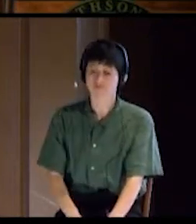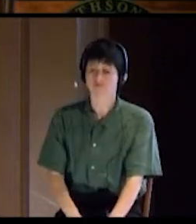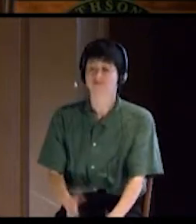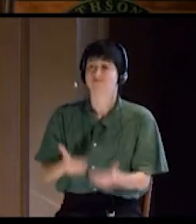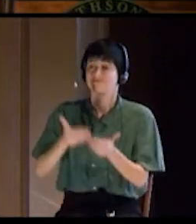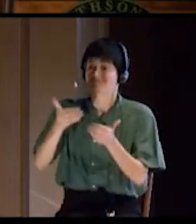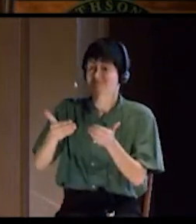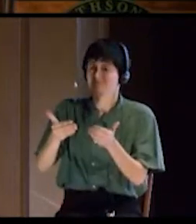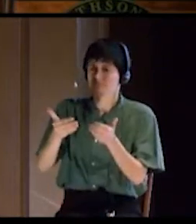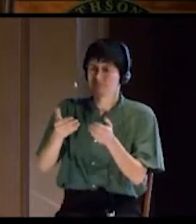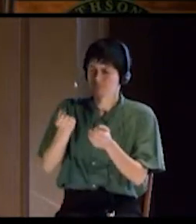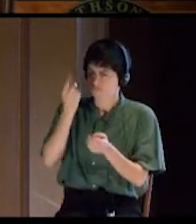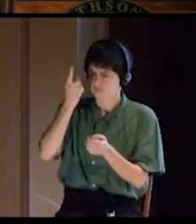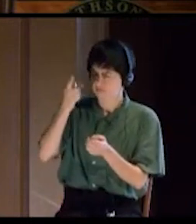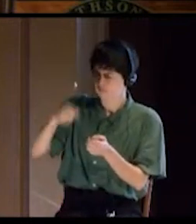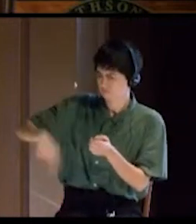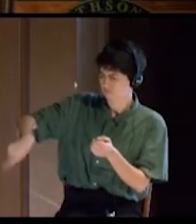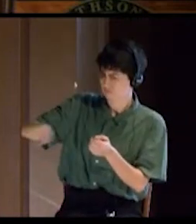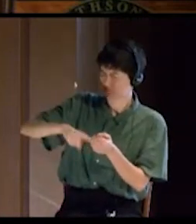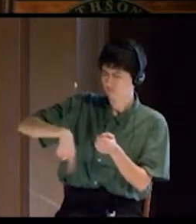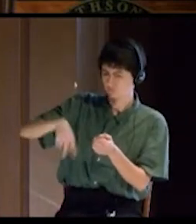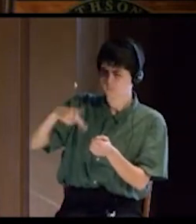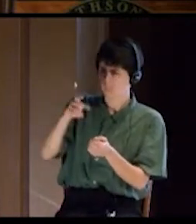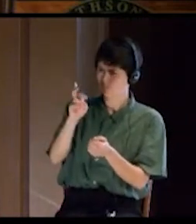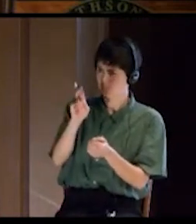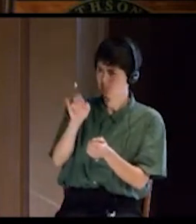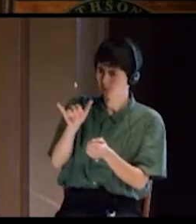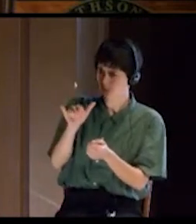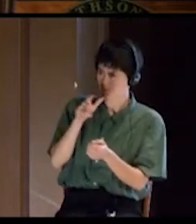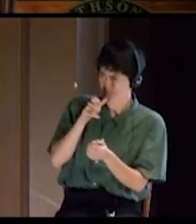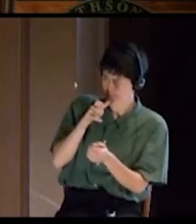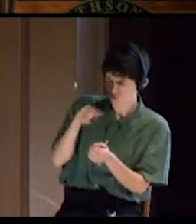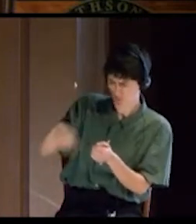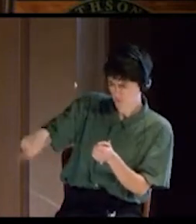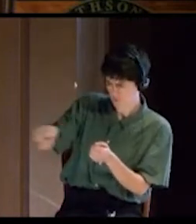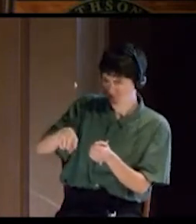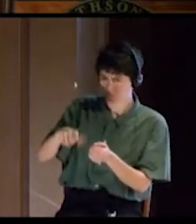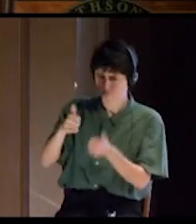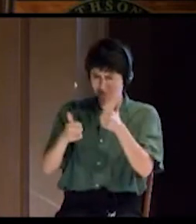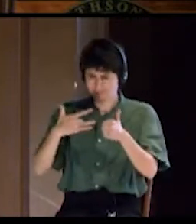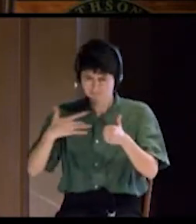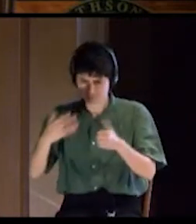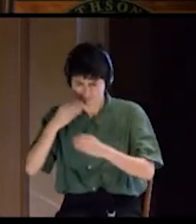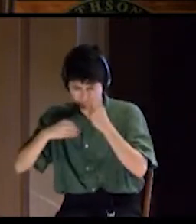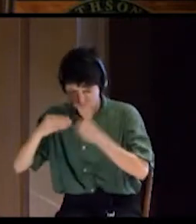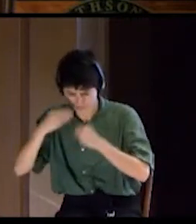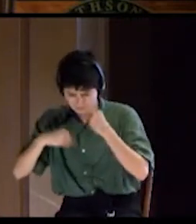So likely this animal persisted through prey switching through time because obviously, it wasn't just the biggest things in the ocean.